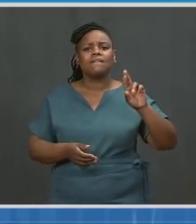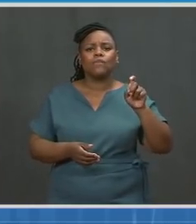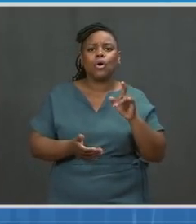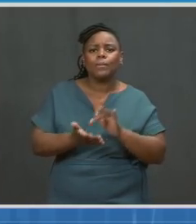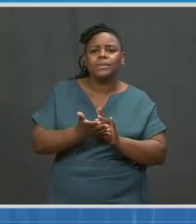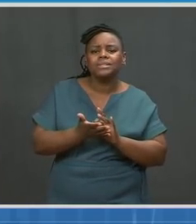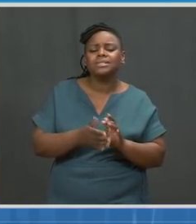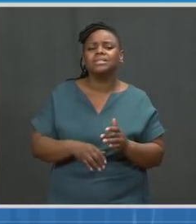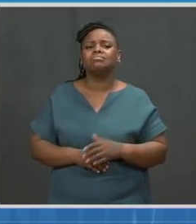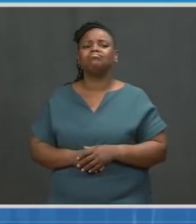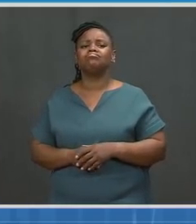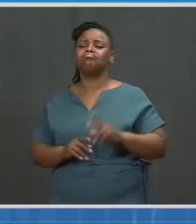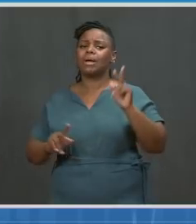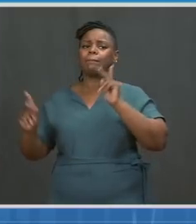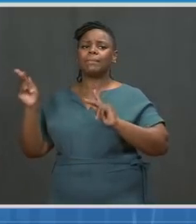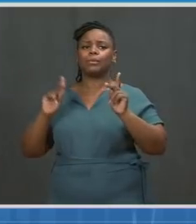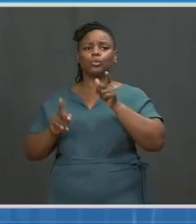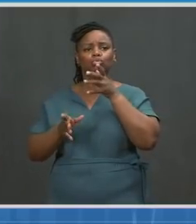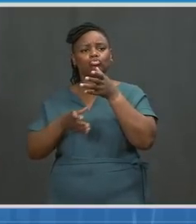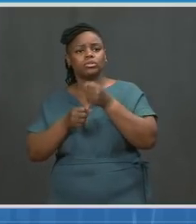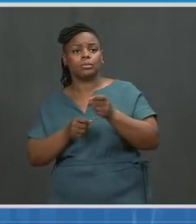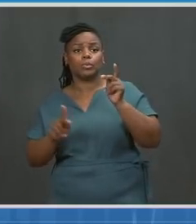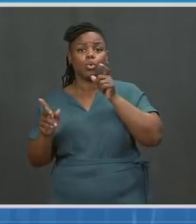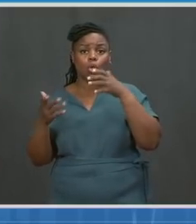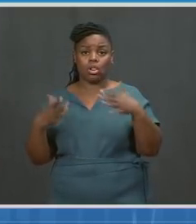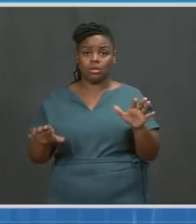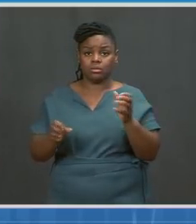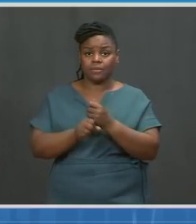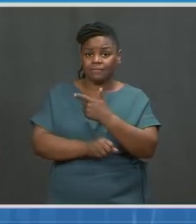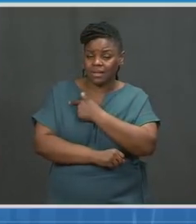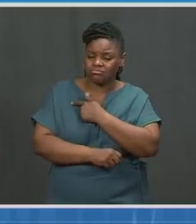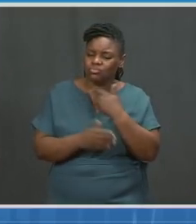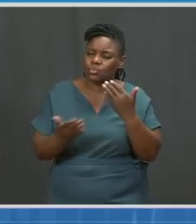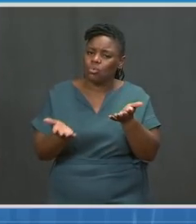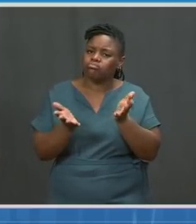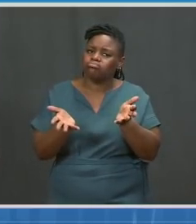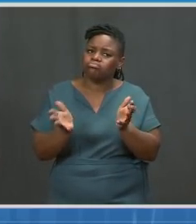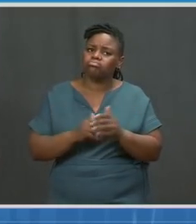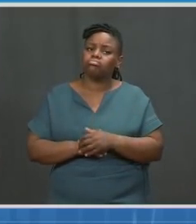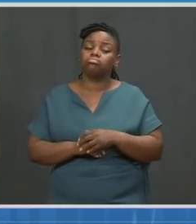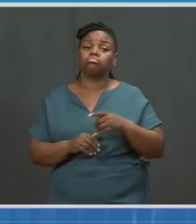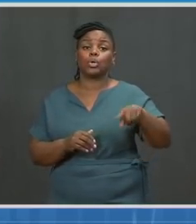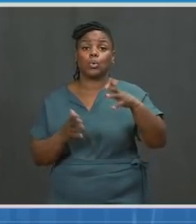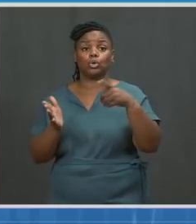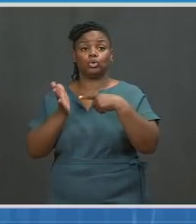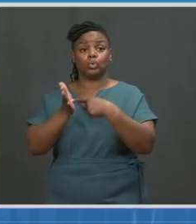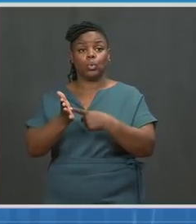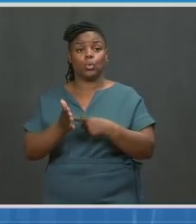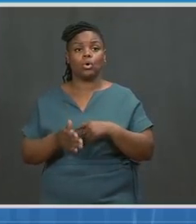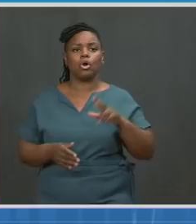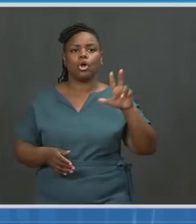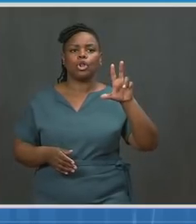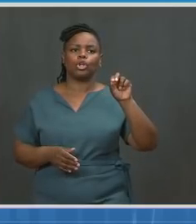Talk to people who've taken the vaccine. And I think the picture that emerges is 130 million Americans, hundreds millions more overseas --